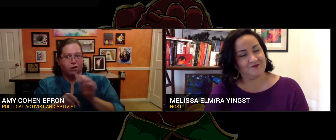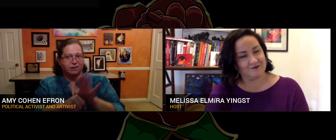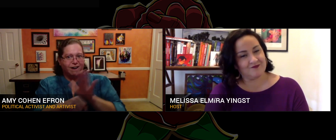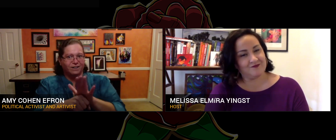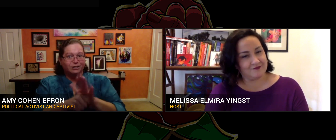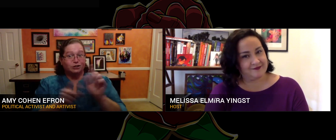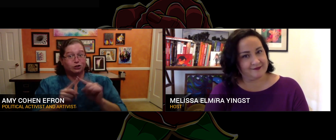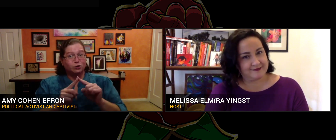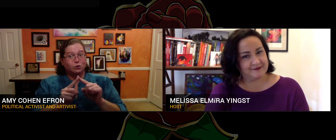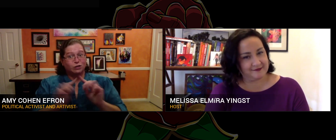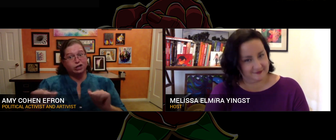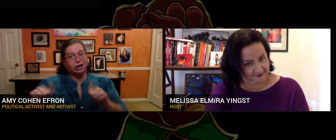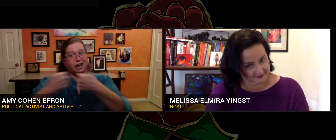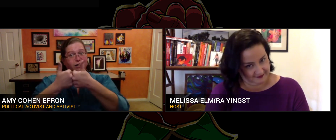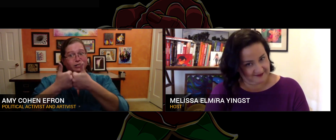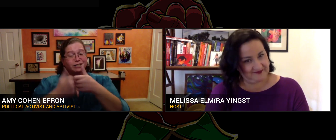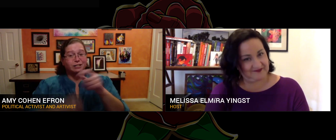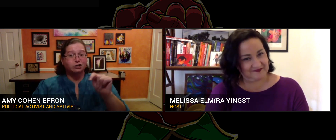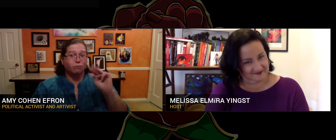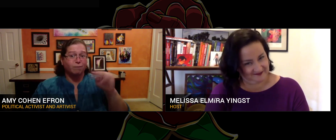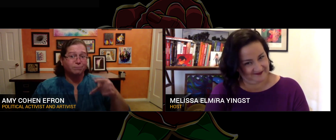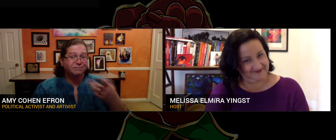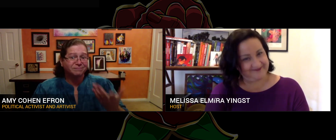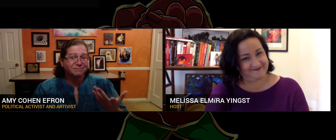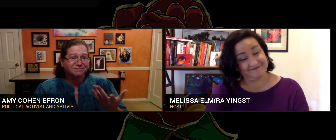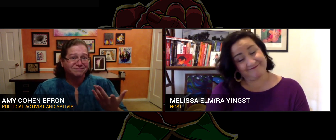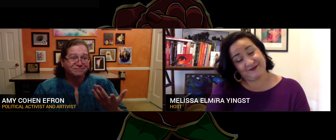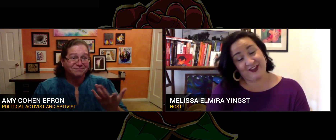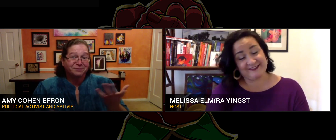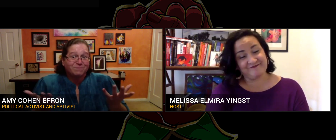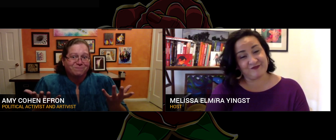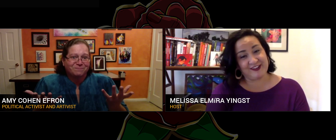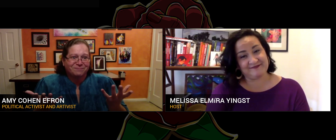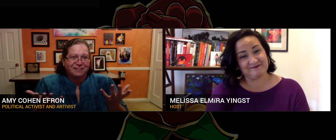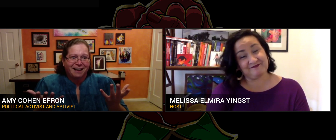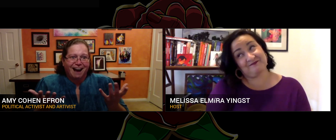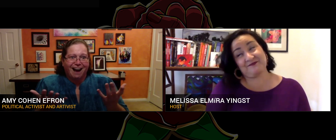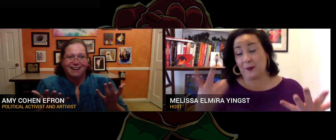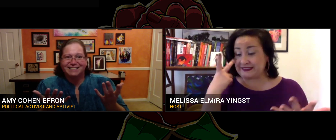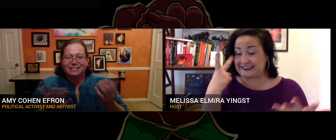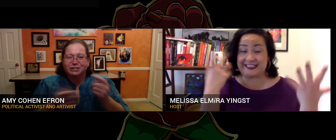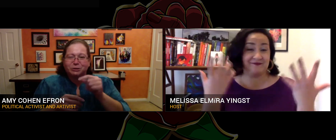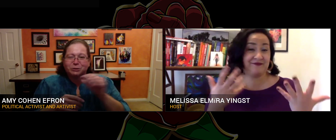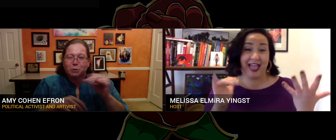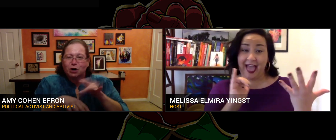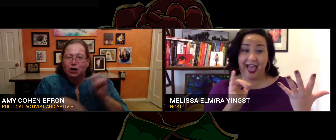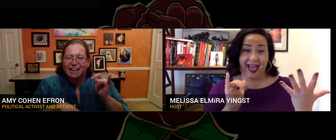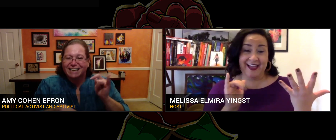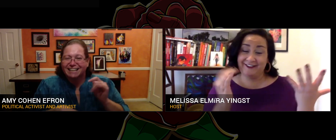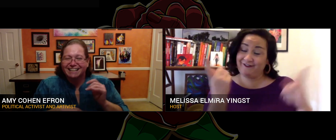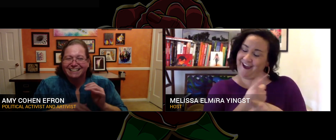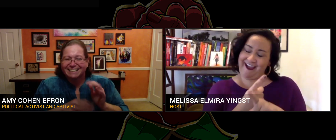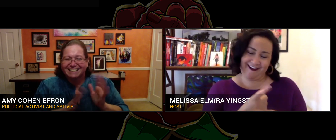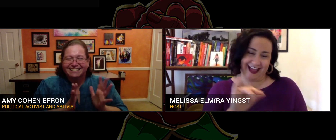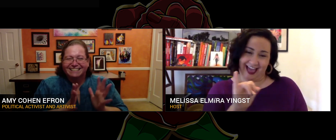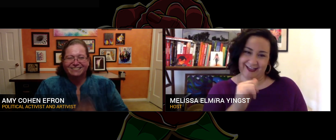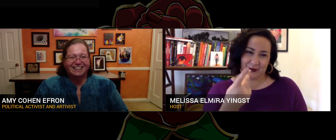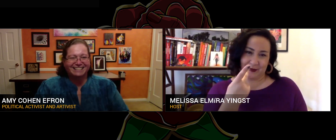the passion, and is strong enough to challenge Trump. Right, we'll have to see. It's too early to tell now.